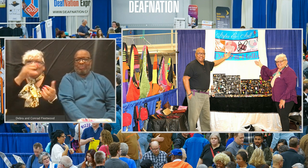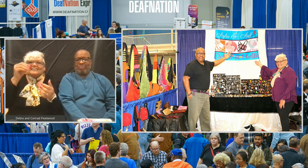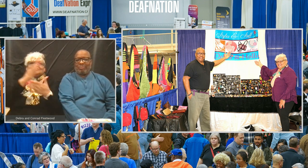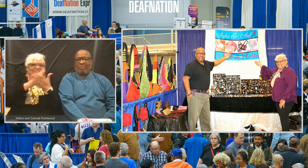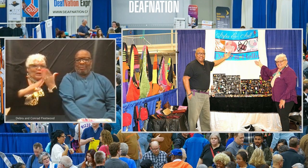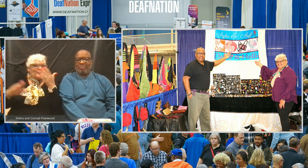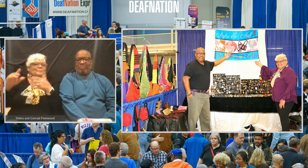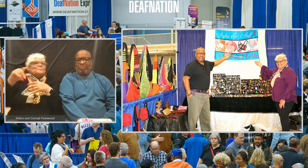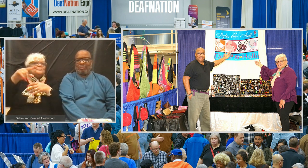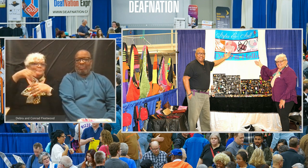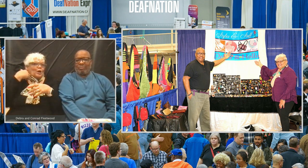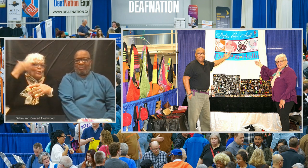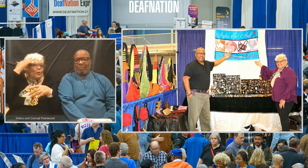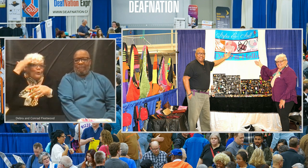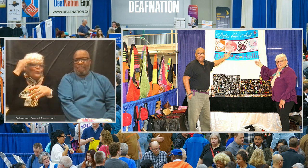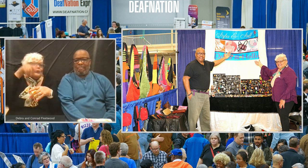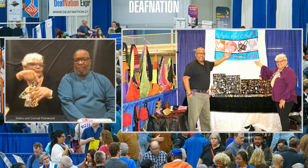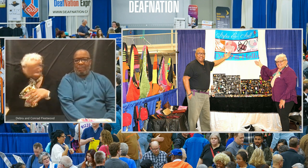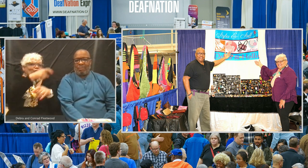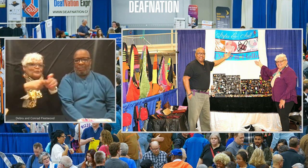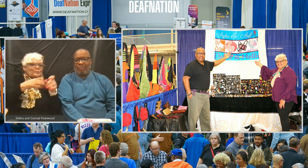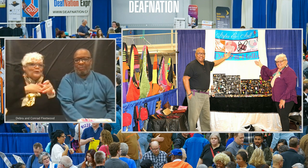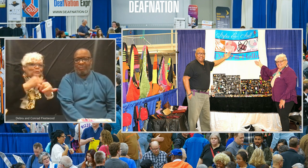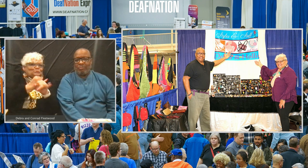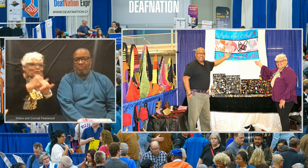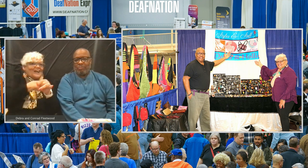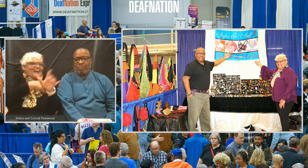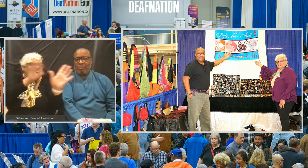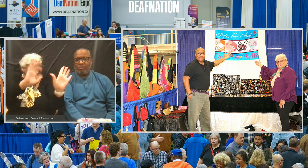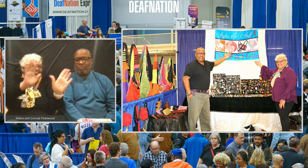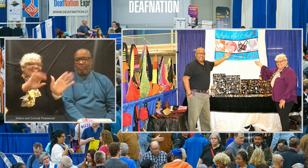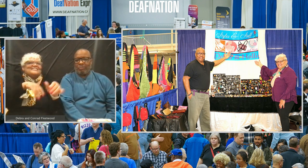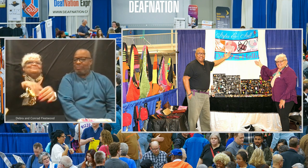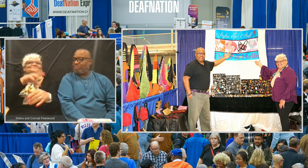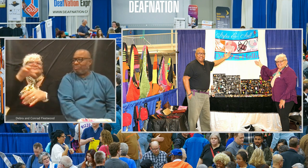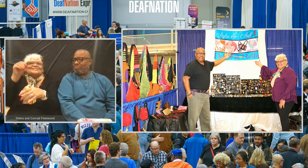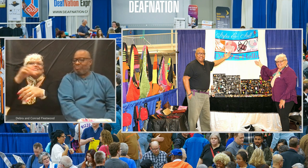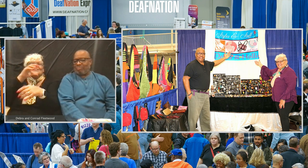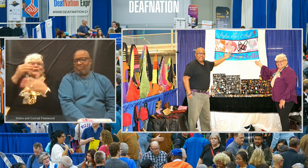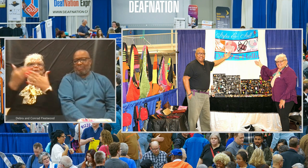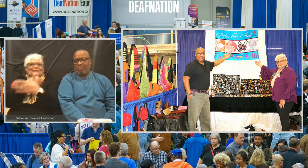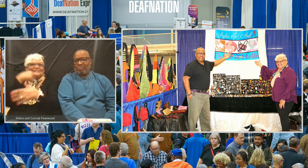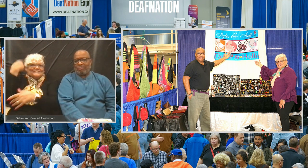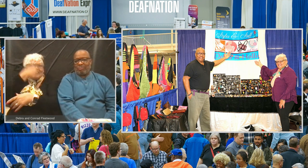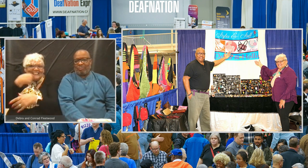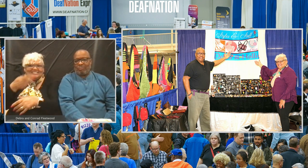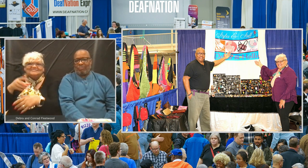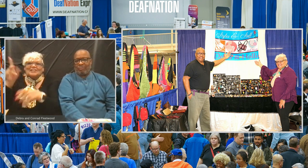And there were some people I know from my school, and new faces.